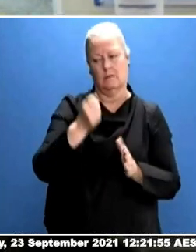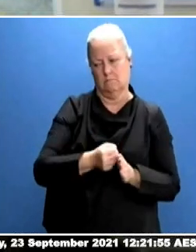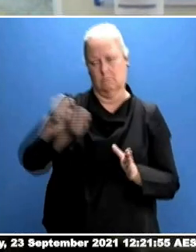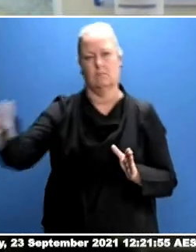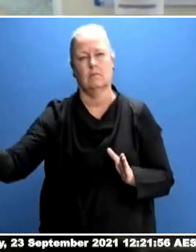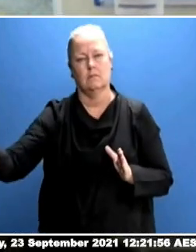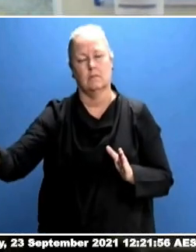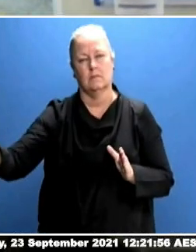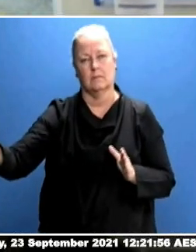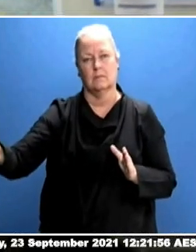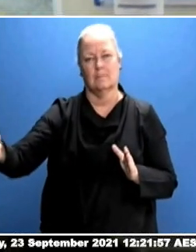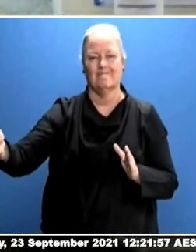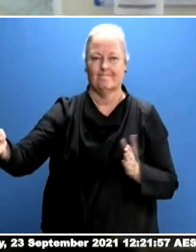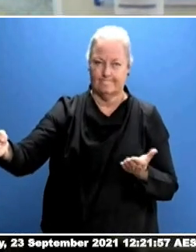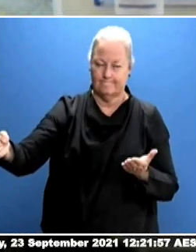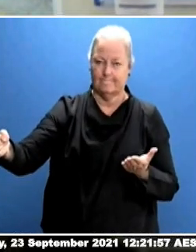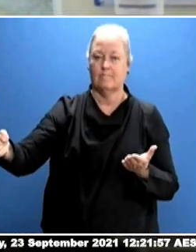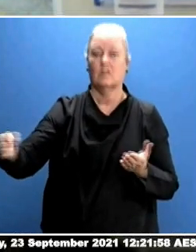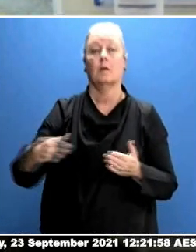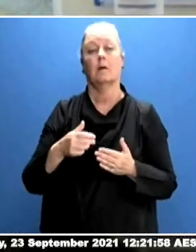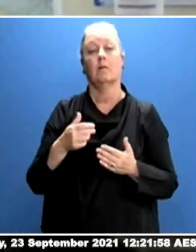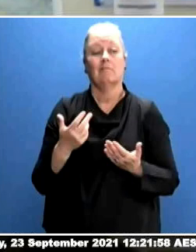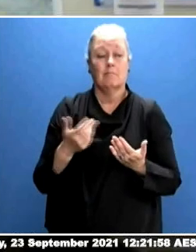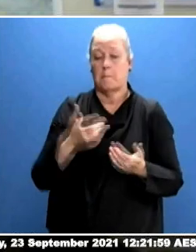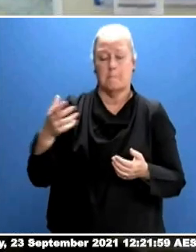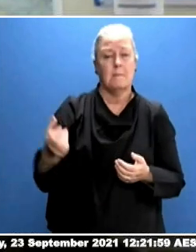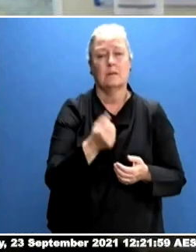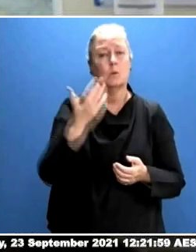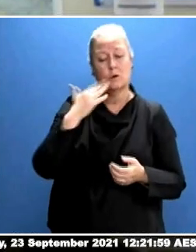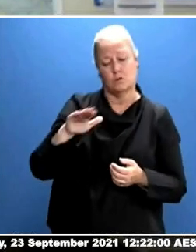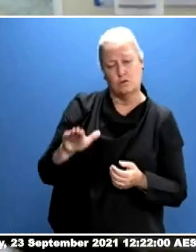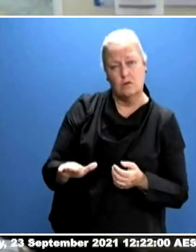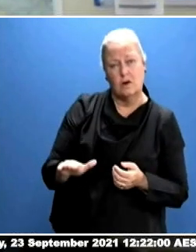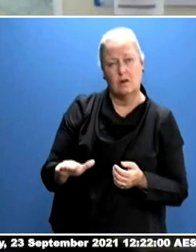It has to be a situation where the child --- and it's defined certainly